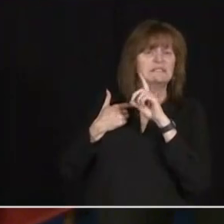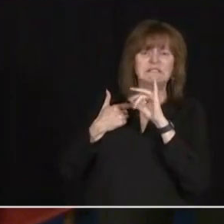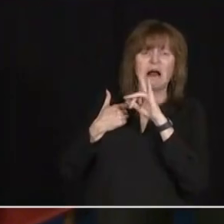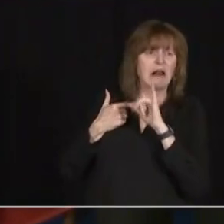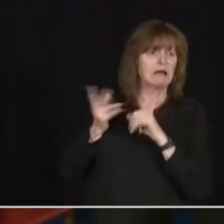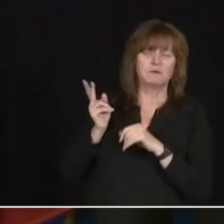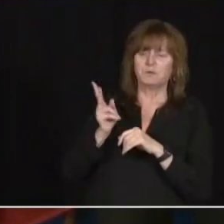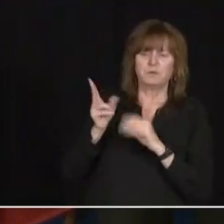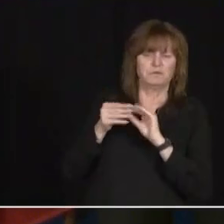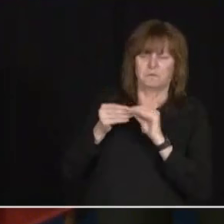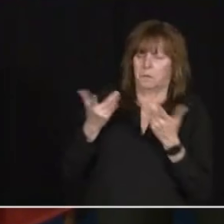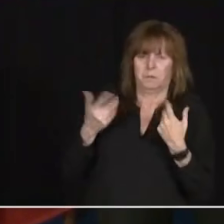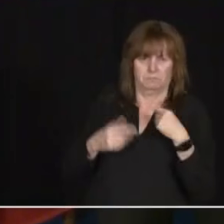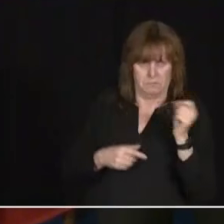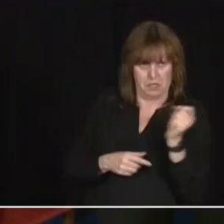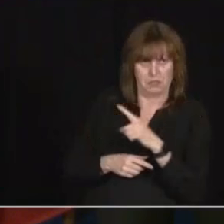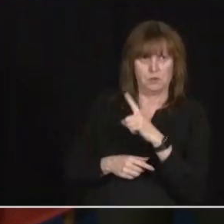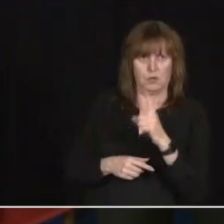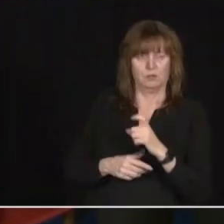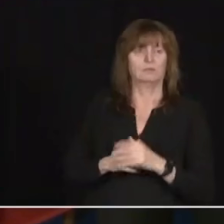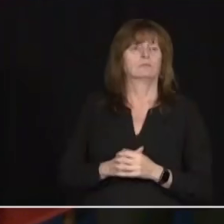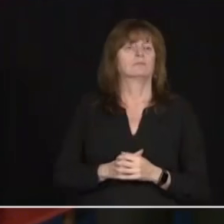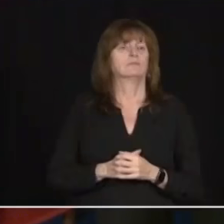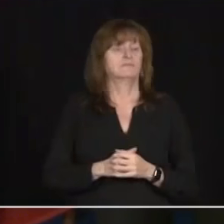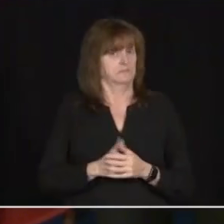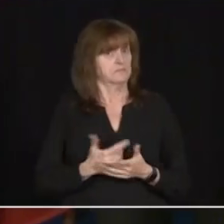feels qualified, the emergency order